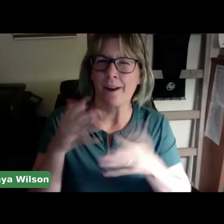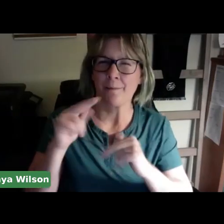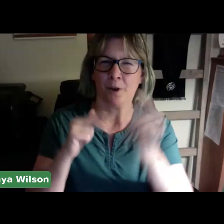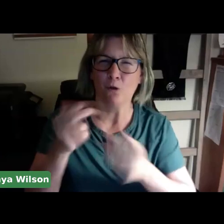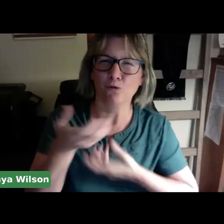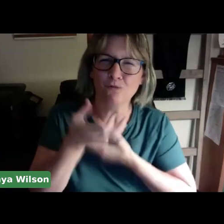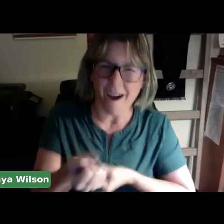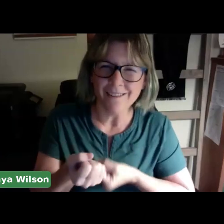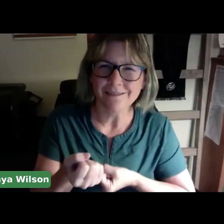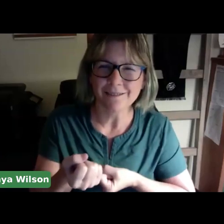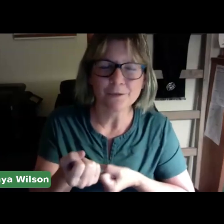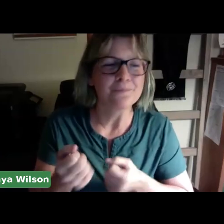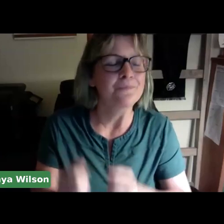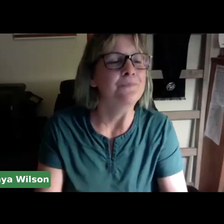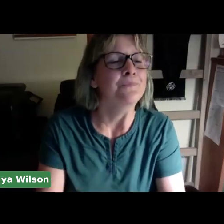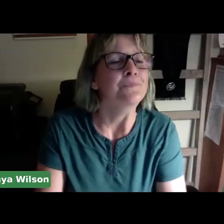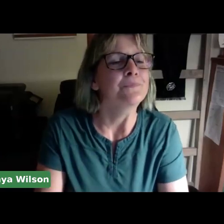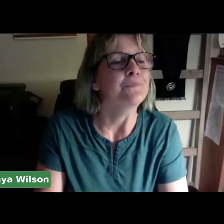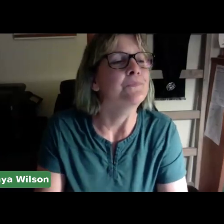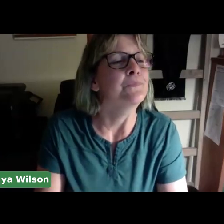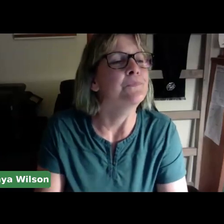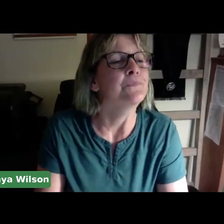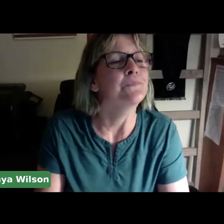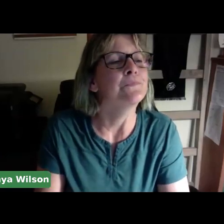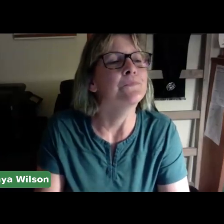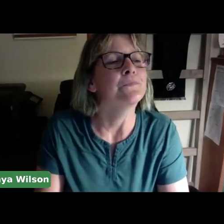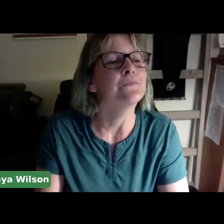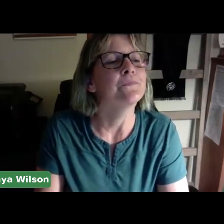be an appropriate interpreter because they have already had.